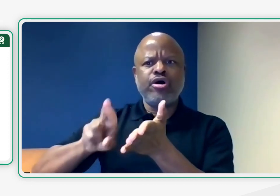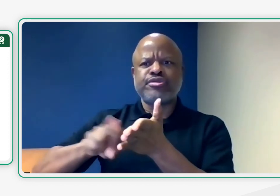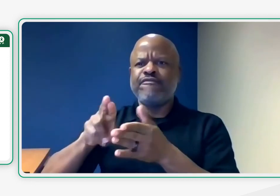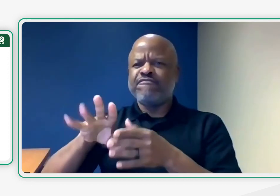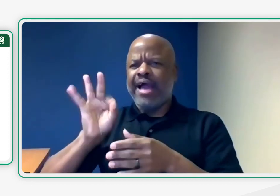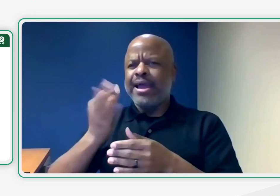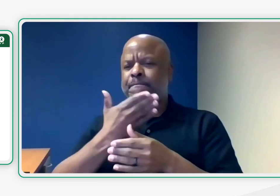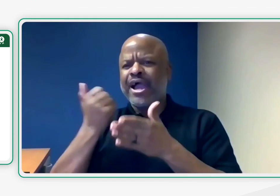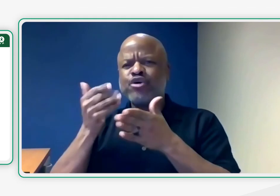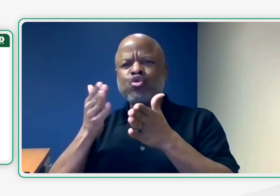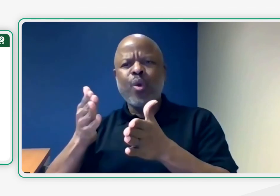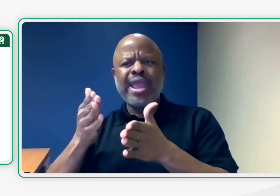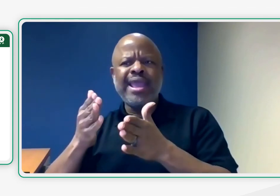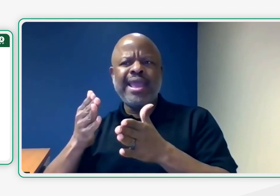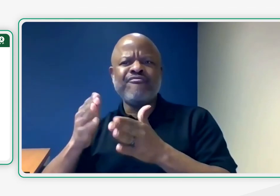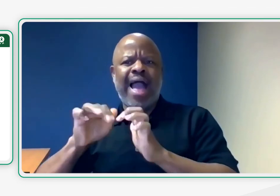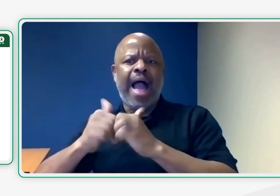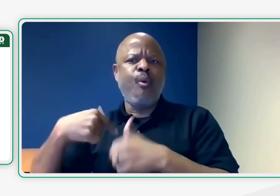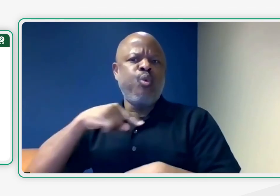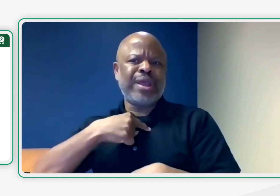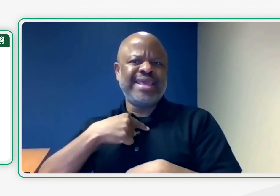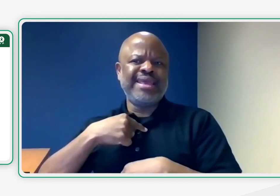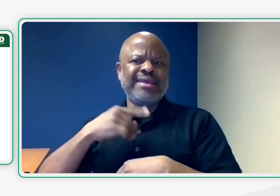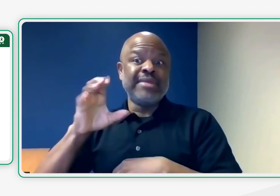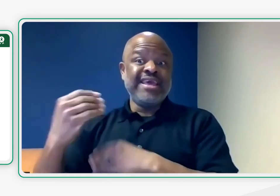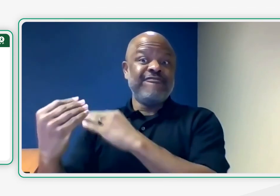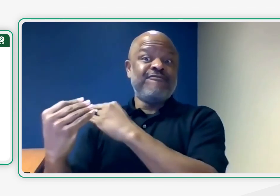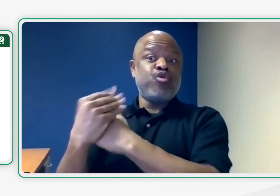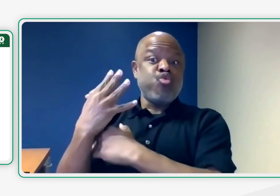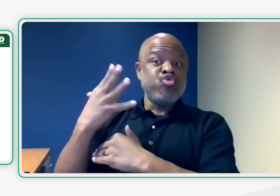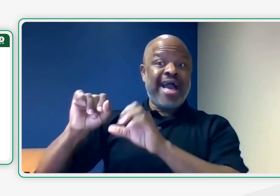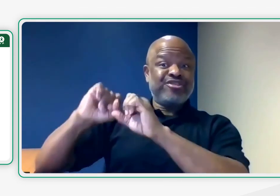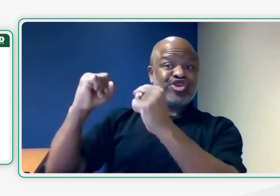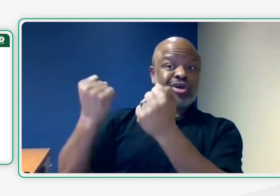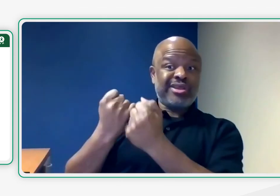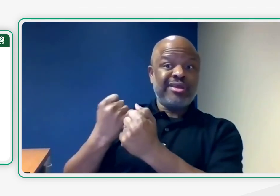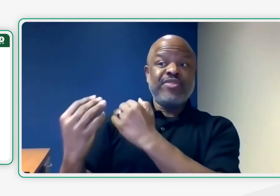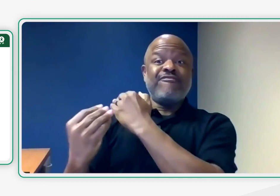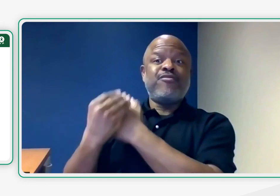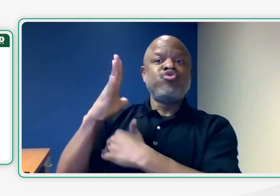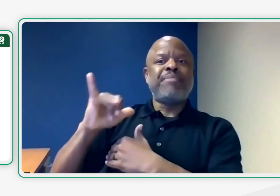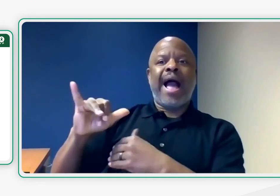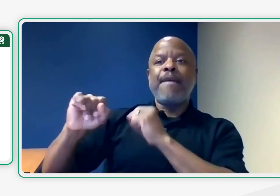And behavioral economics has really been, you know, going, has been researching for a long time, and trying to find different ways